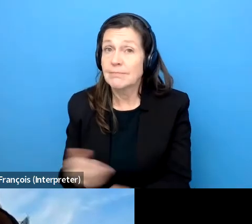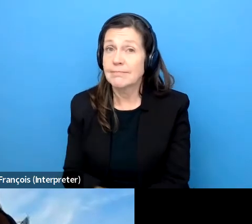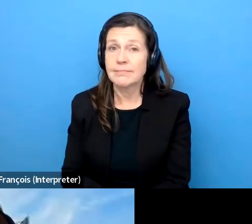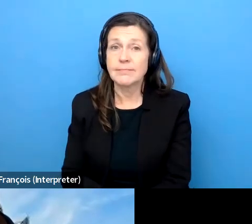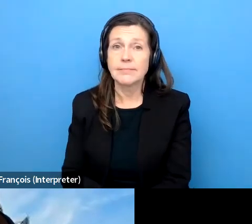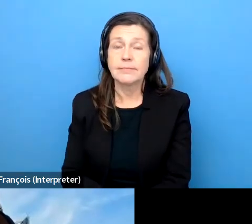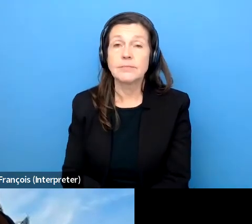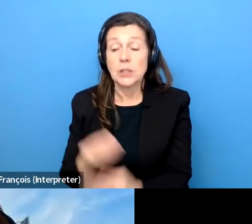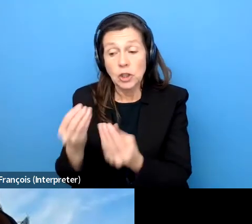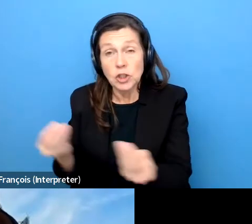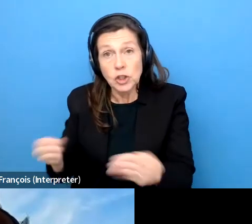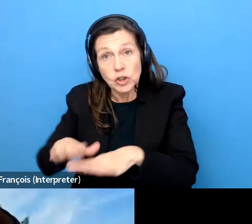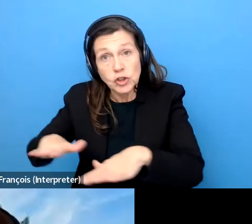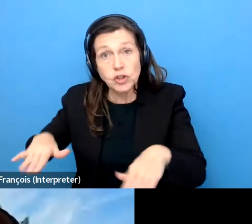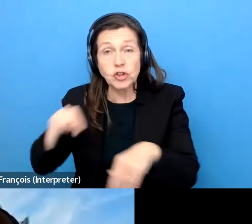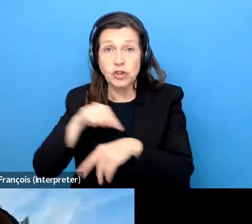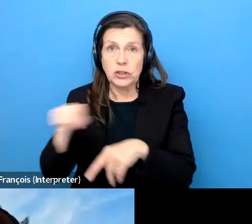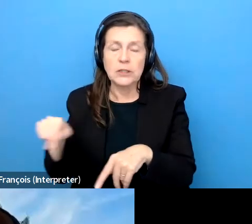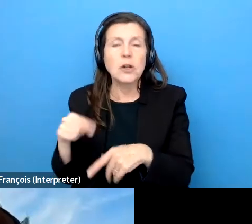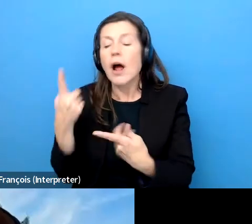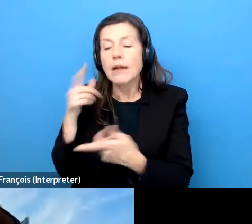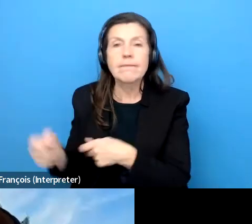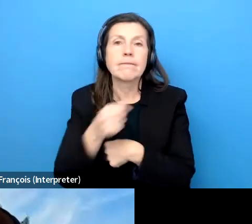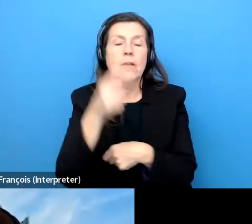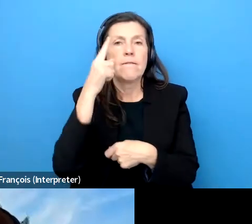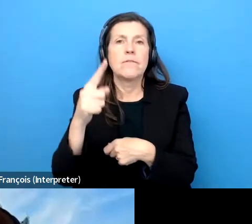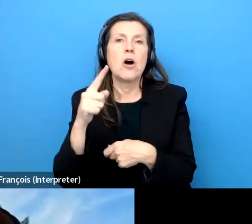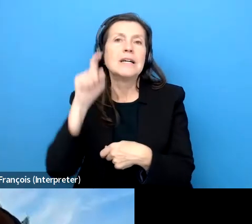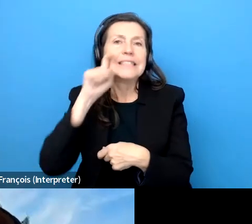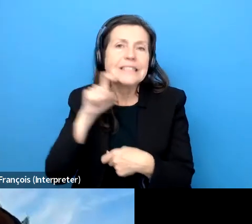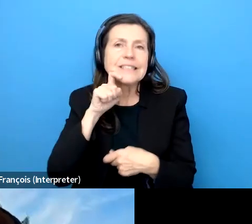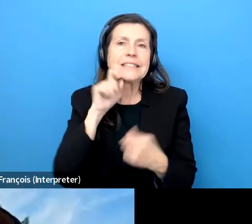The children are trafficked mostly for sexual and labour exploitation.